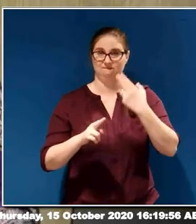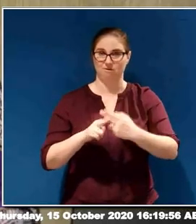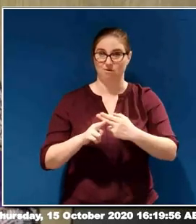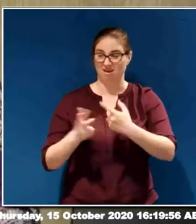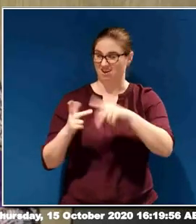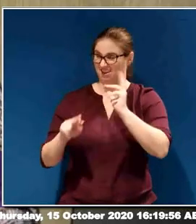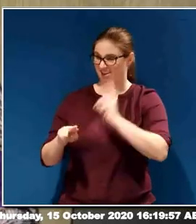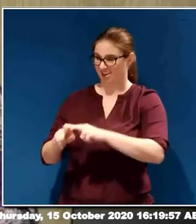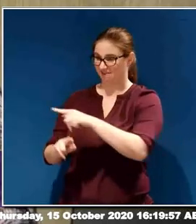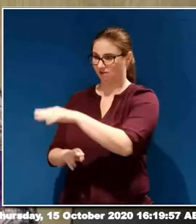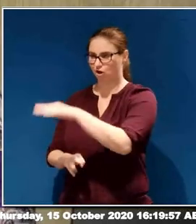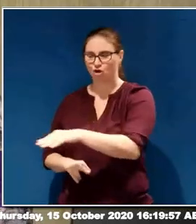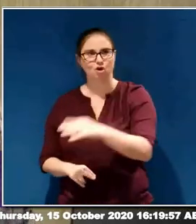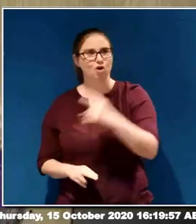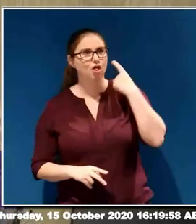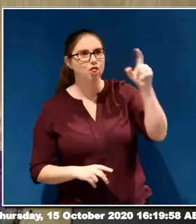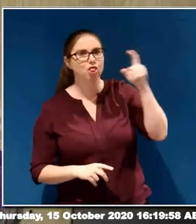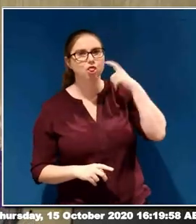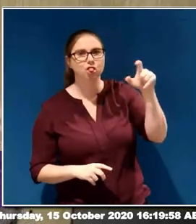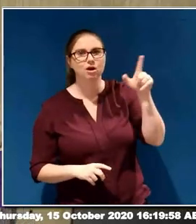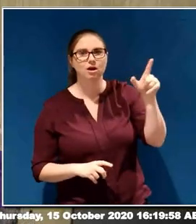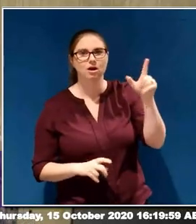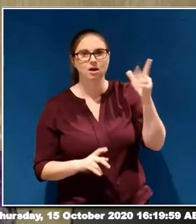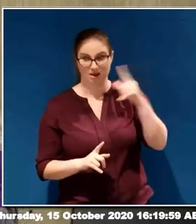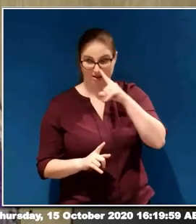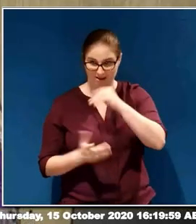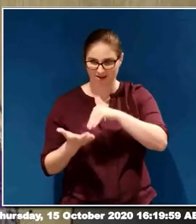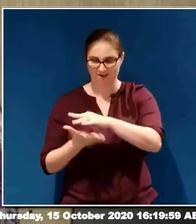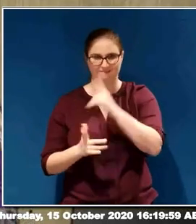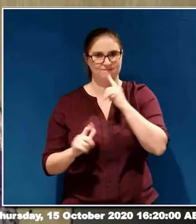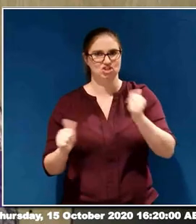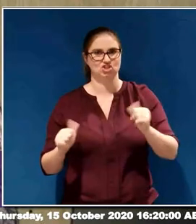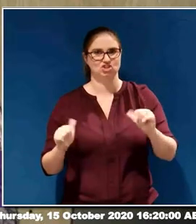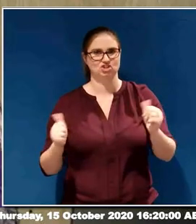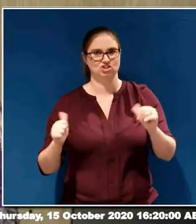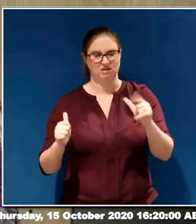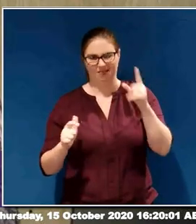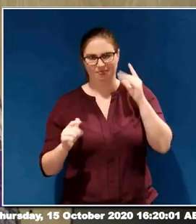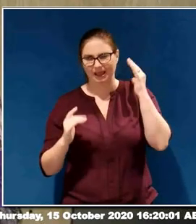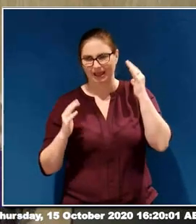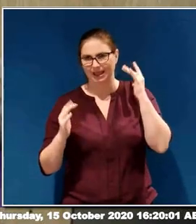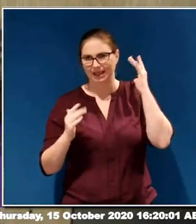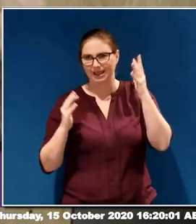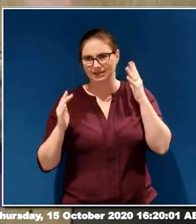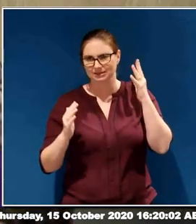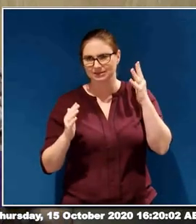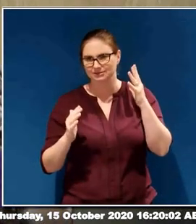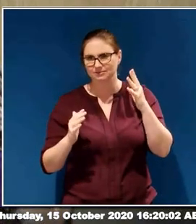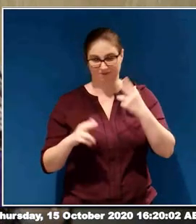do that is because the other responses that they've implemented, multi-tier